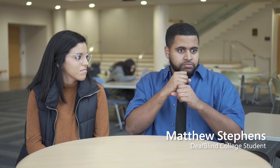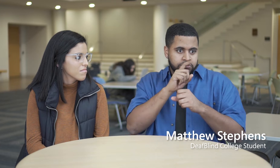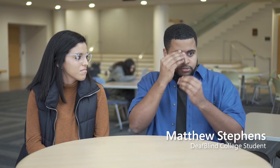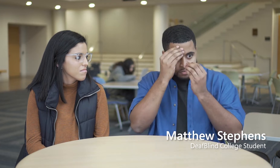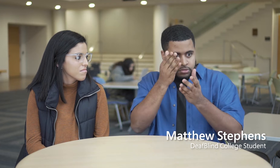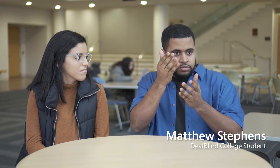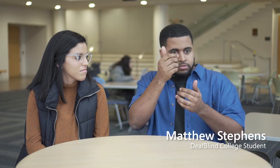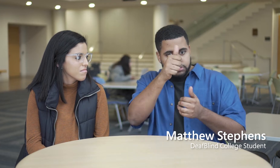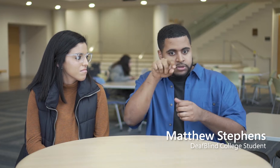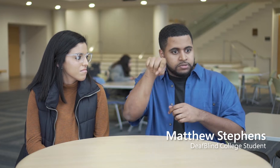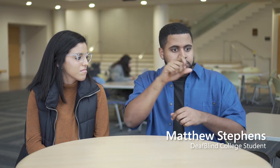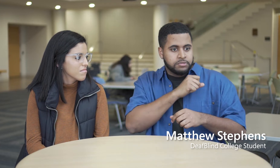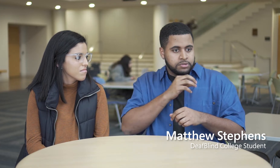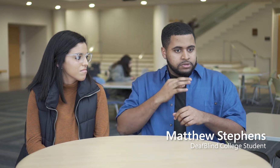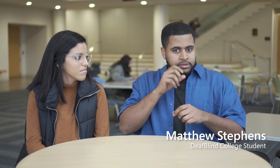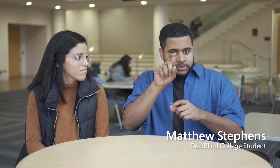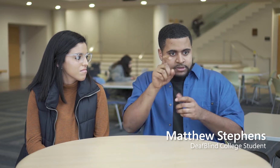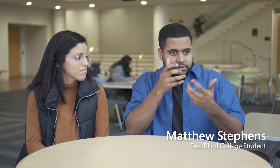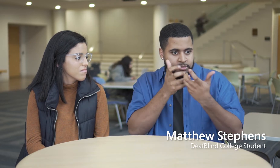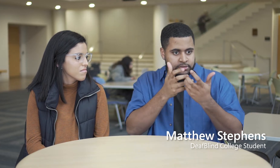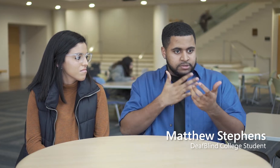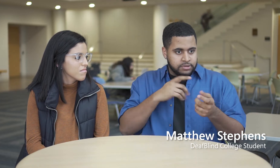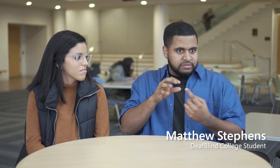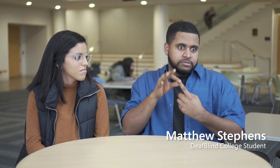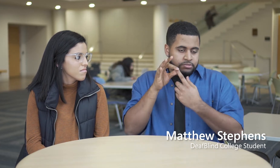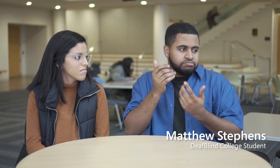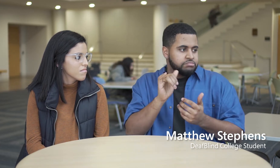I need to make sure to communicate with the school staff about my needs for specific accommodations.